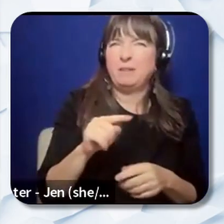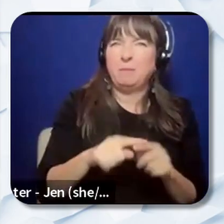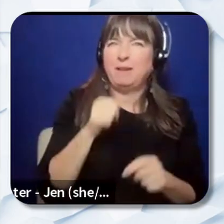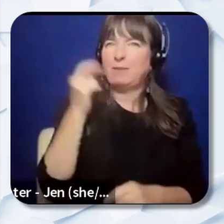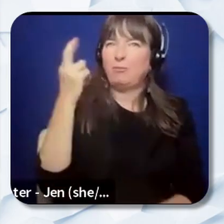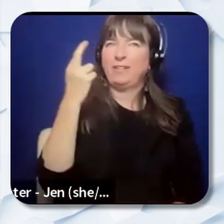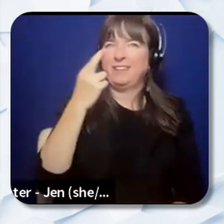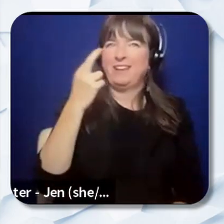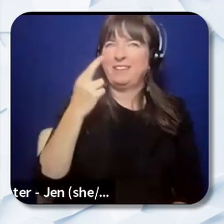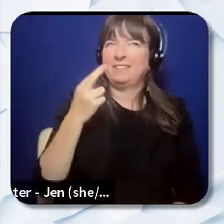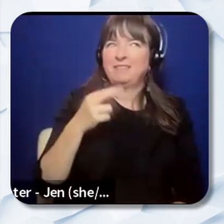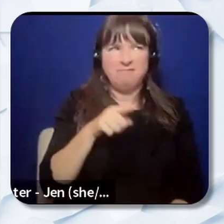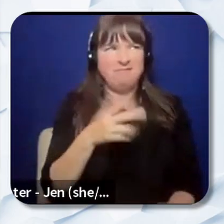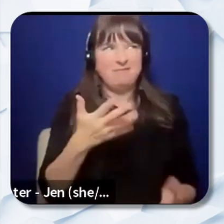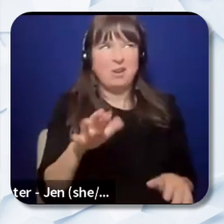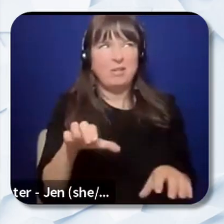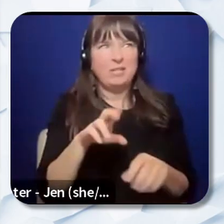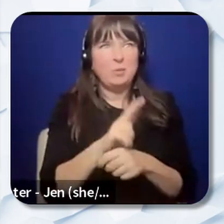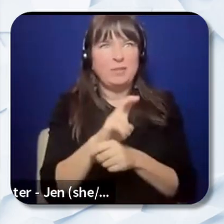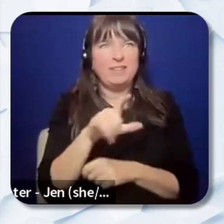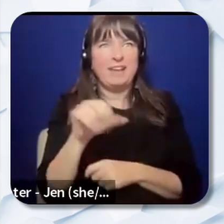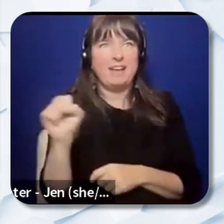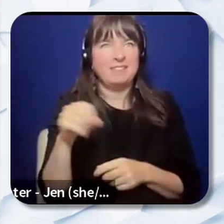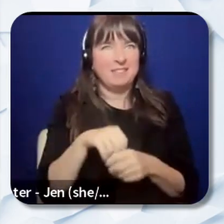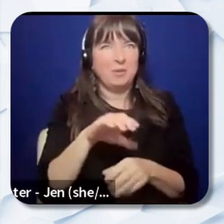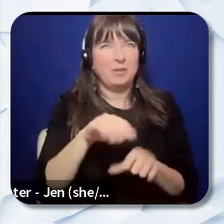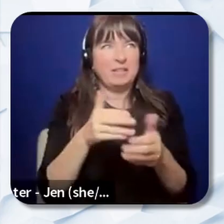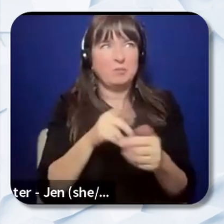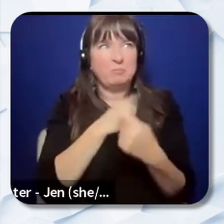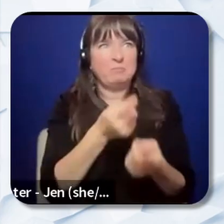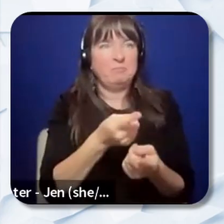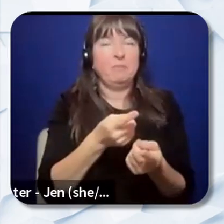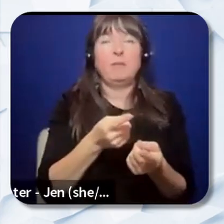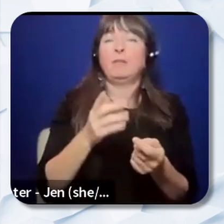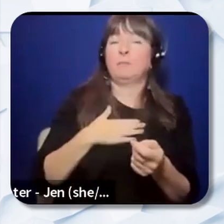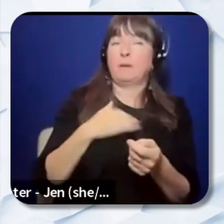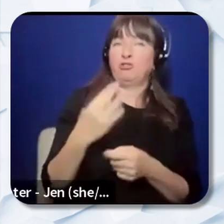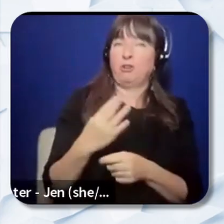they're doing it. And so it's my job as a trainer or a coach or when I'm doing technical assistance